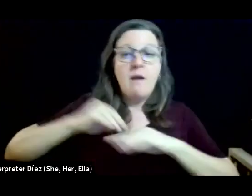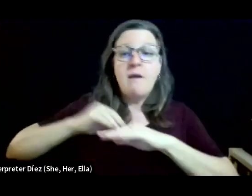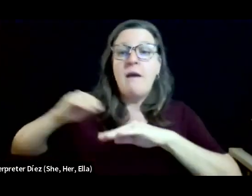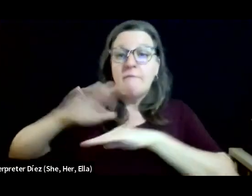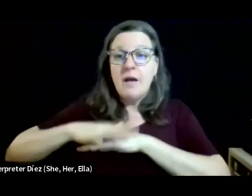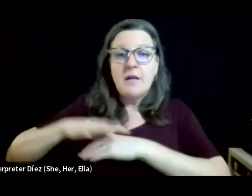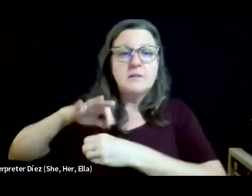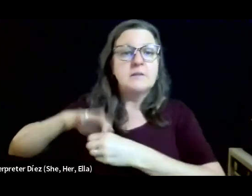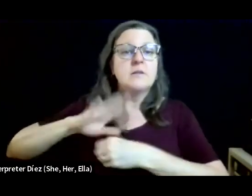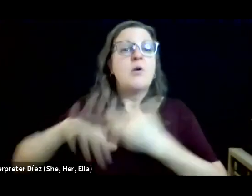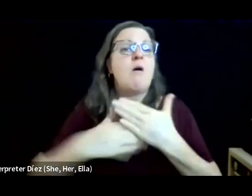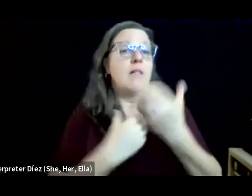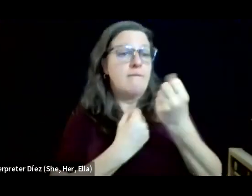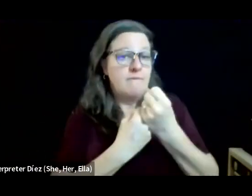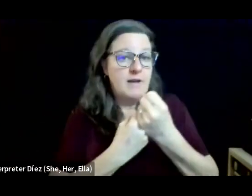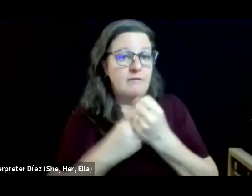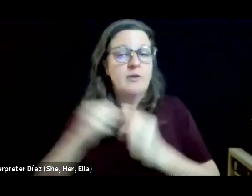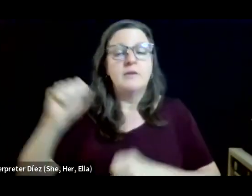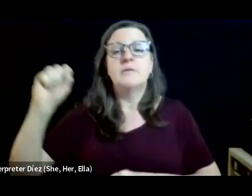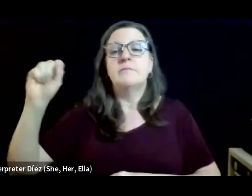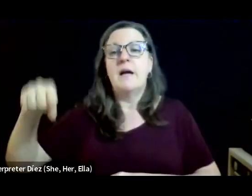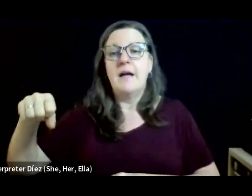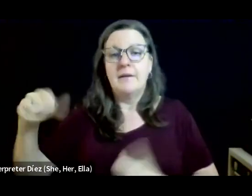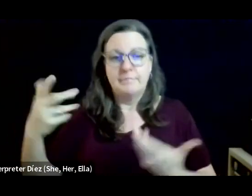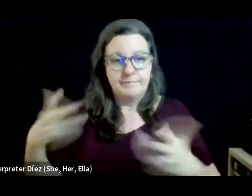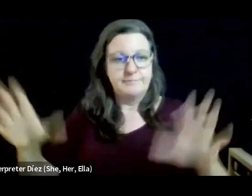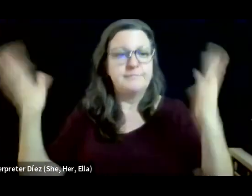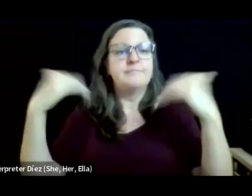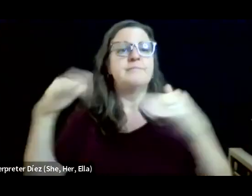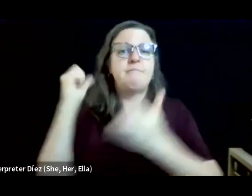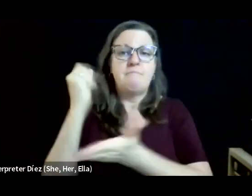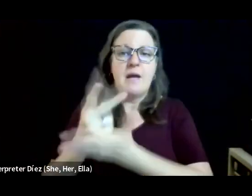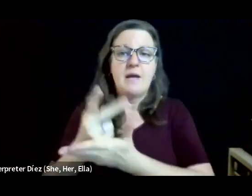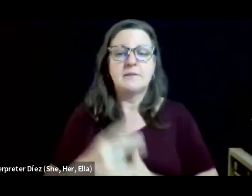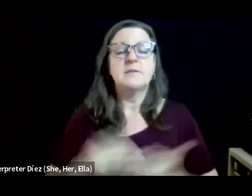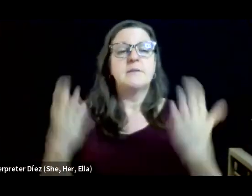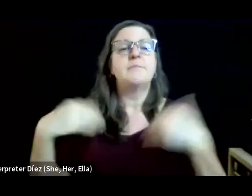Aye. Passes. #14.20,